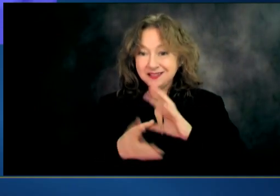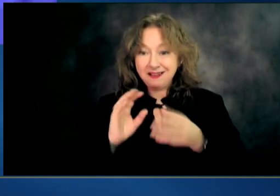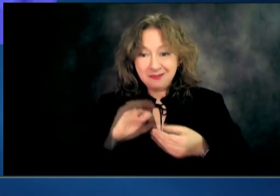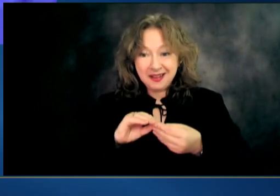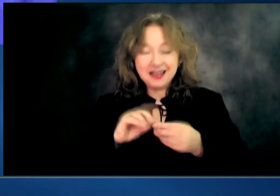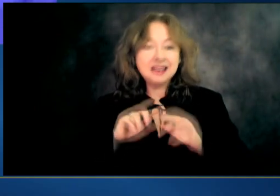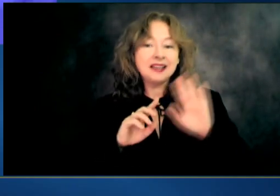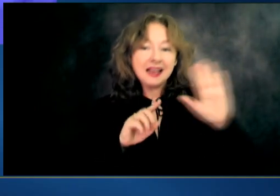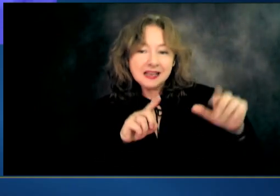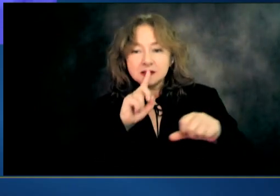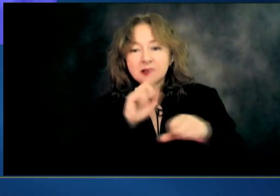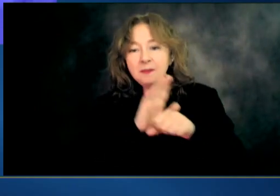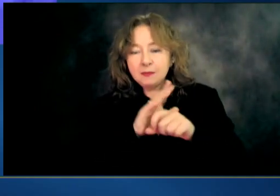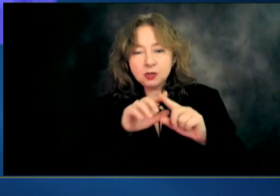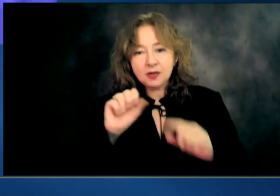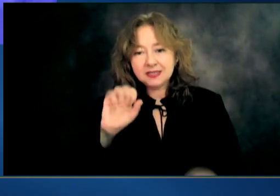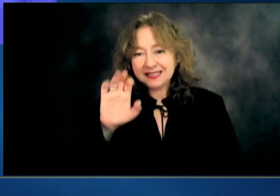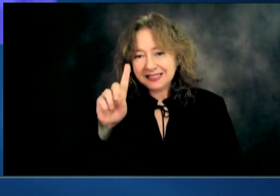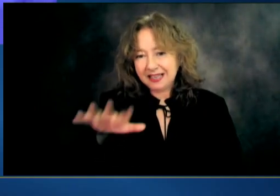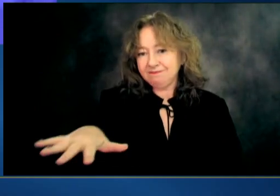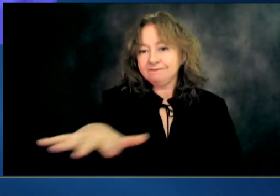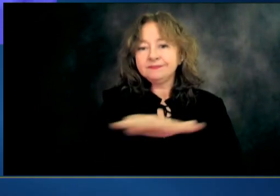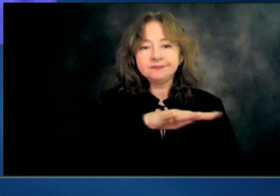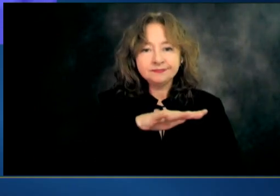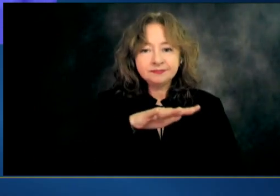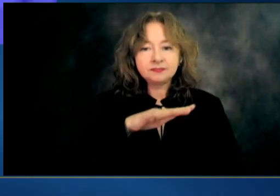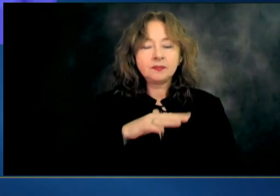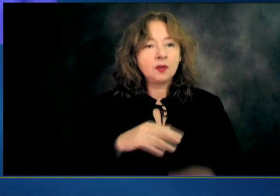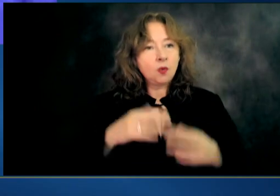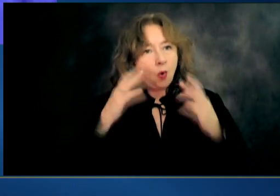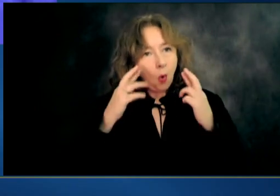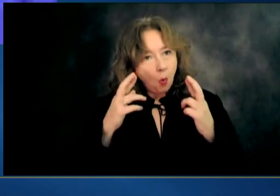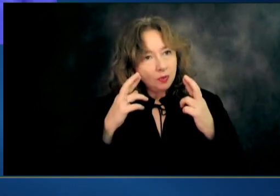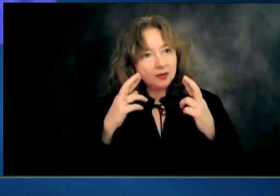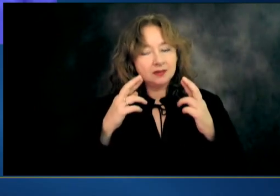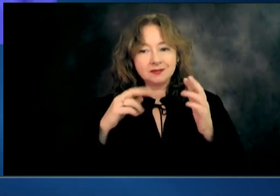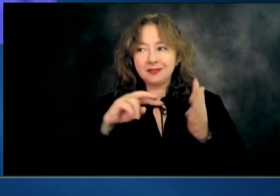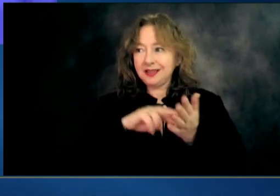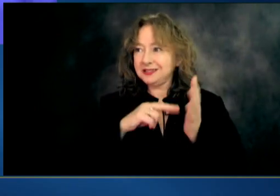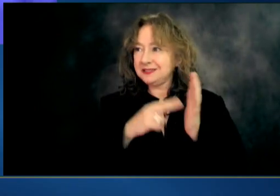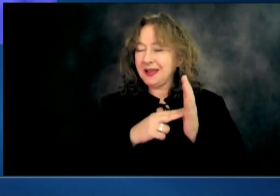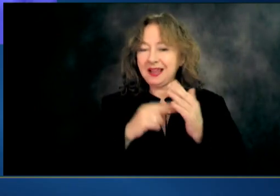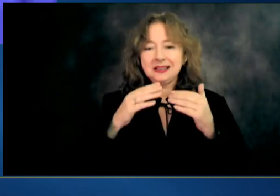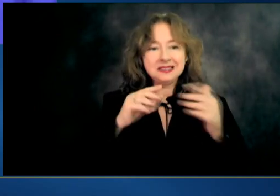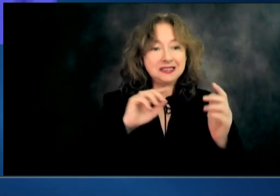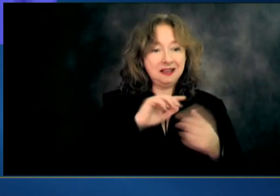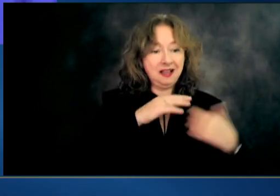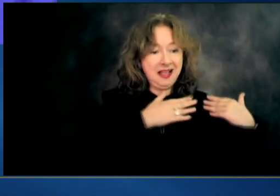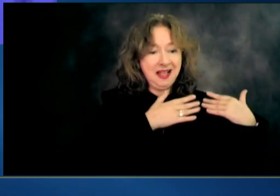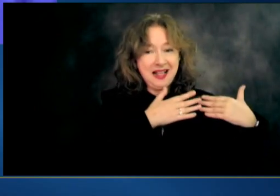sickle cell disease community, and we hope this marks a turning point in our nation's support,